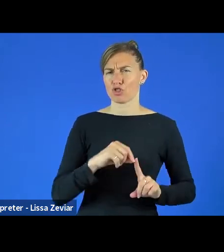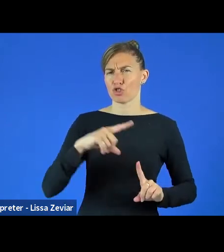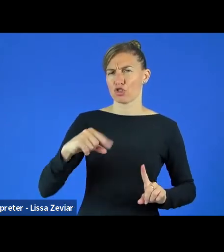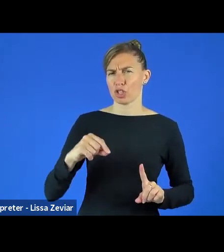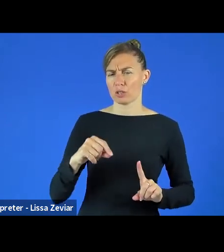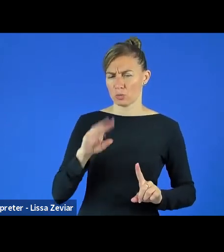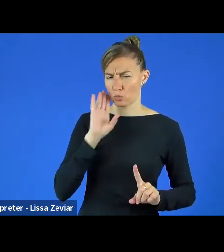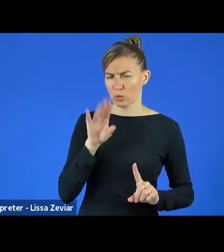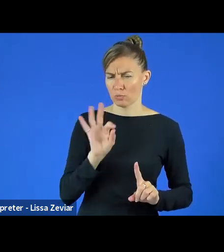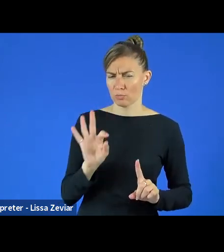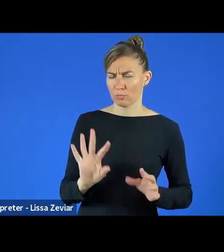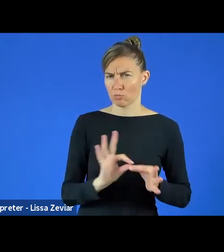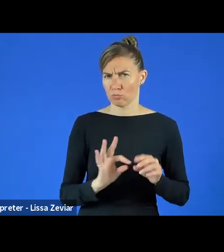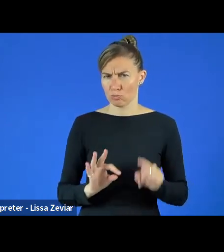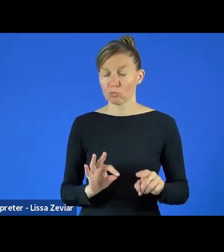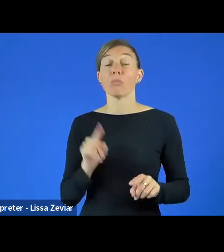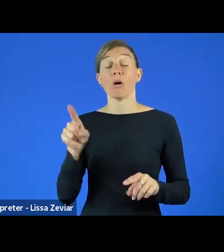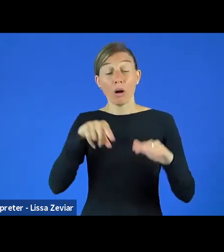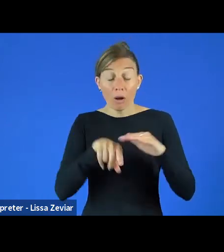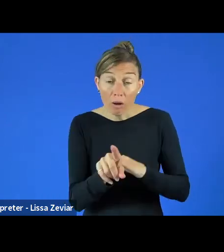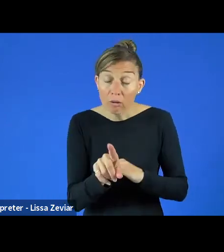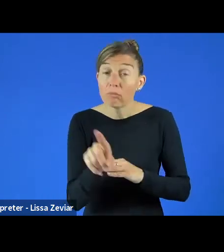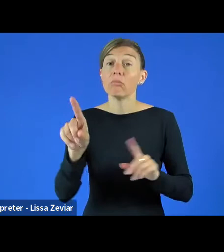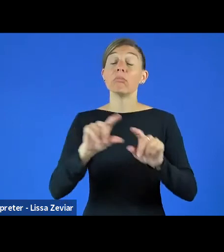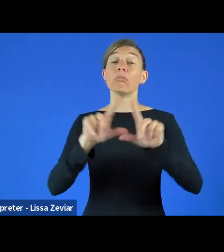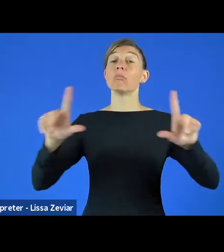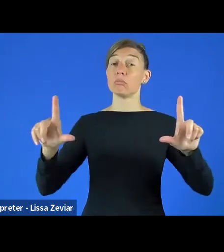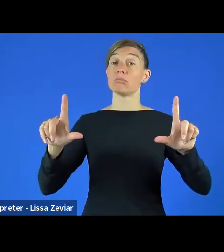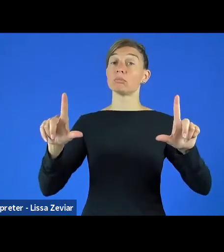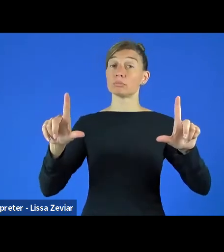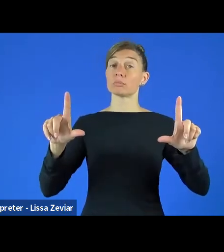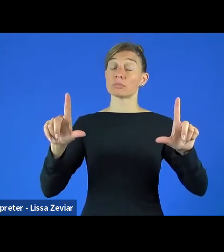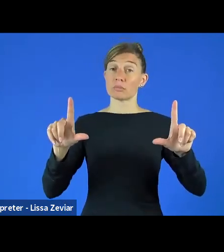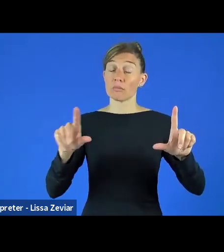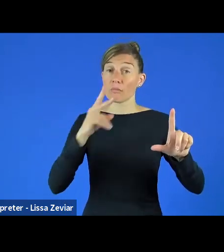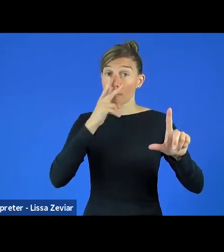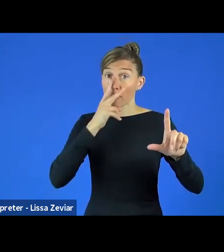where you can go and see our different guidance on the website,